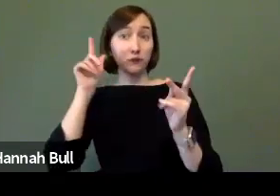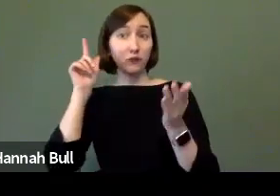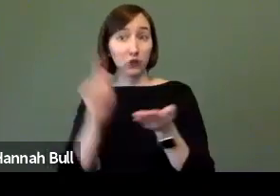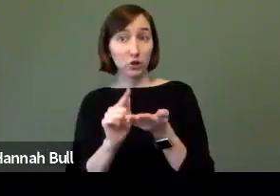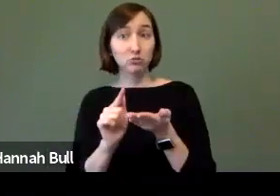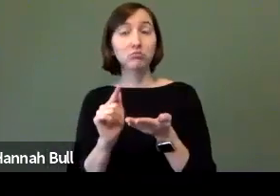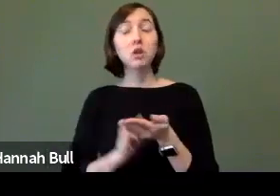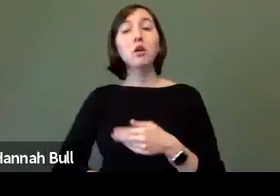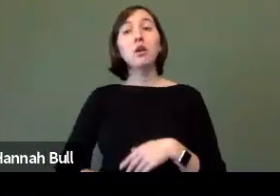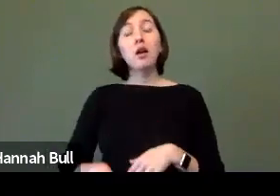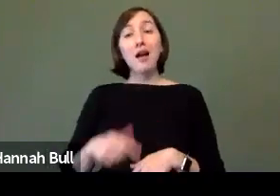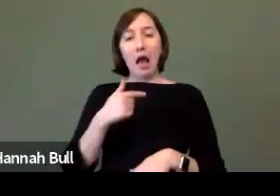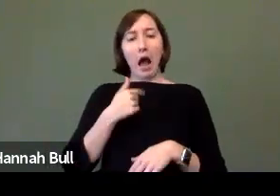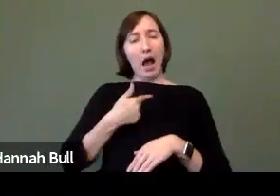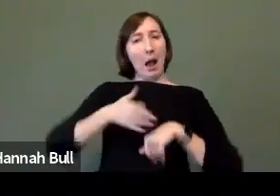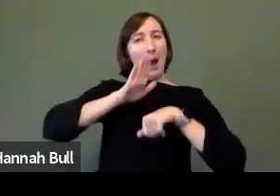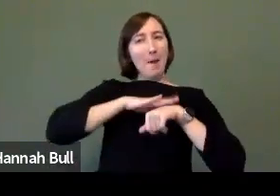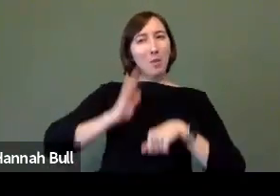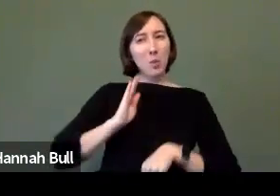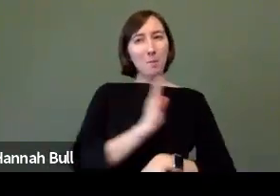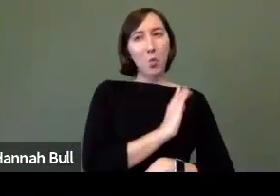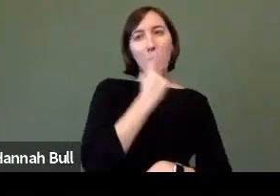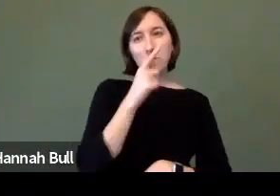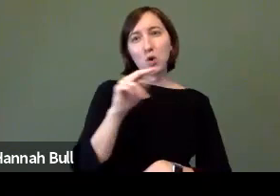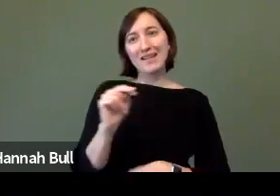I sit on the board for the NFB.